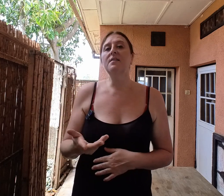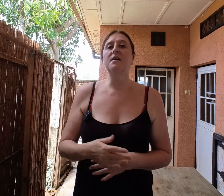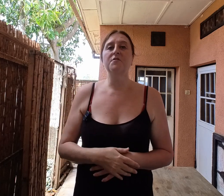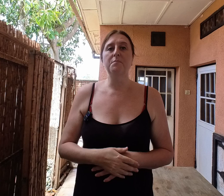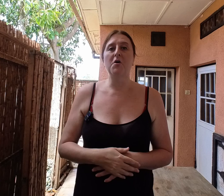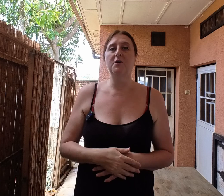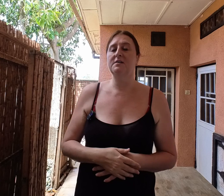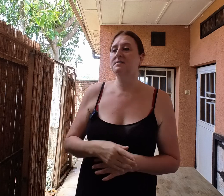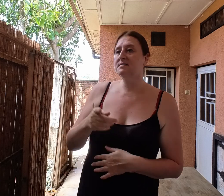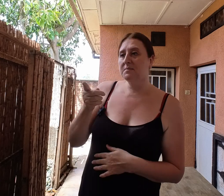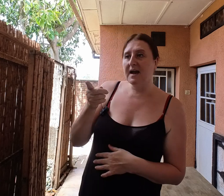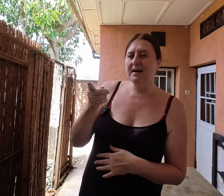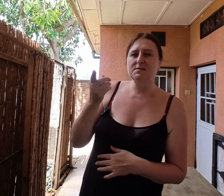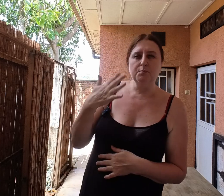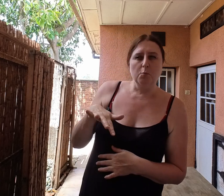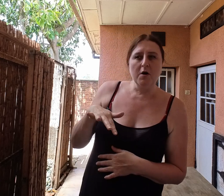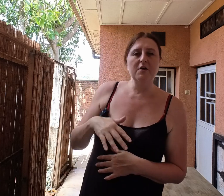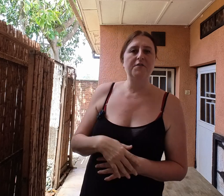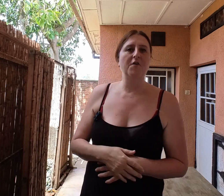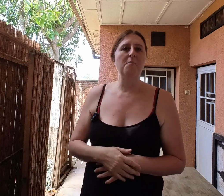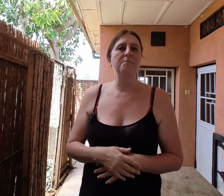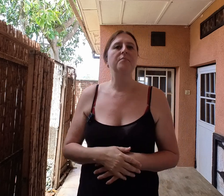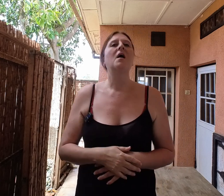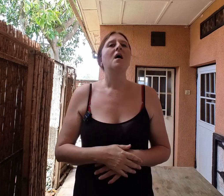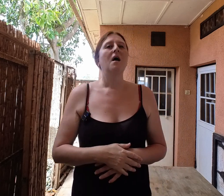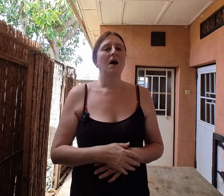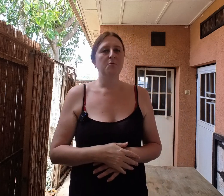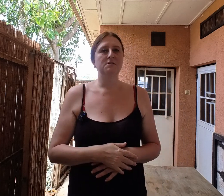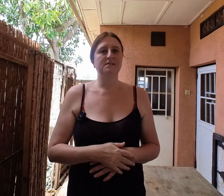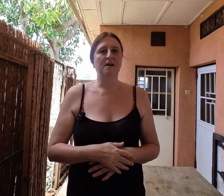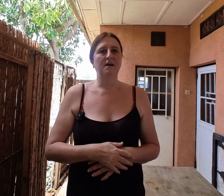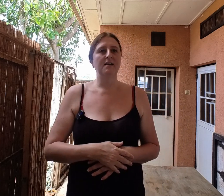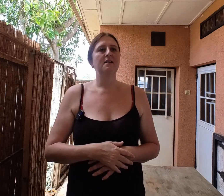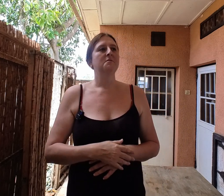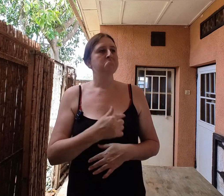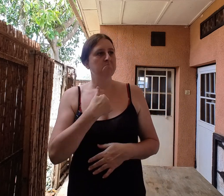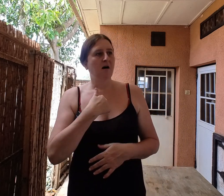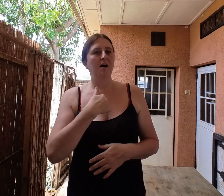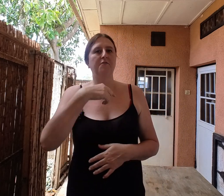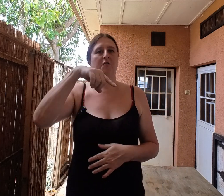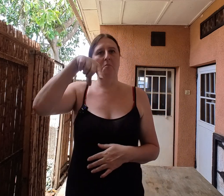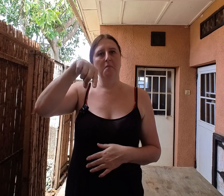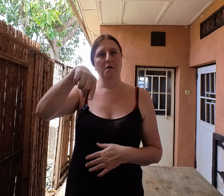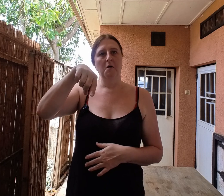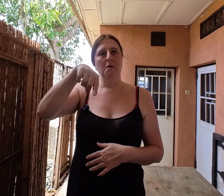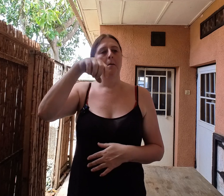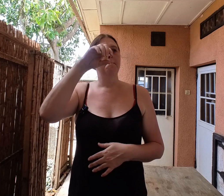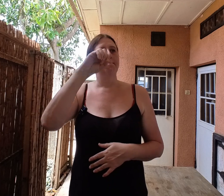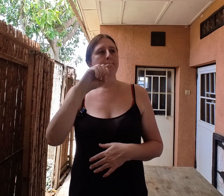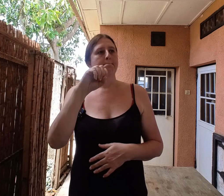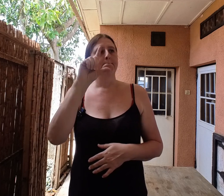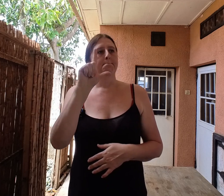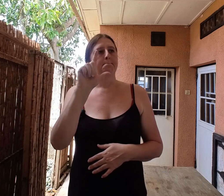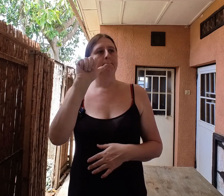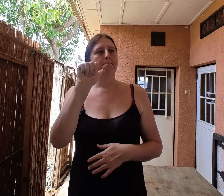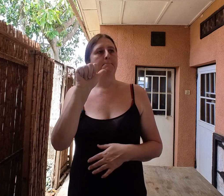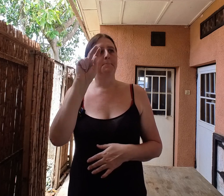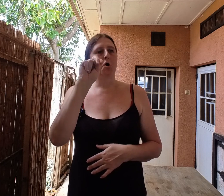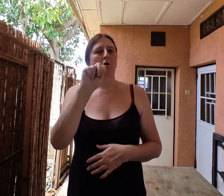say that I'm from Poland, and somebody asked, 'where are you from?' I would sign, 'I'm from